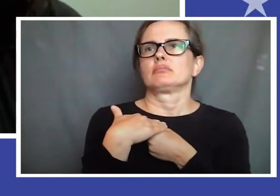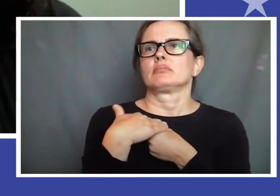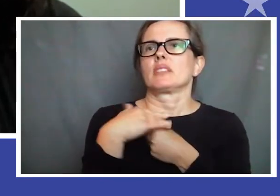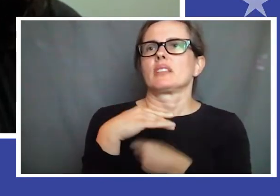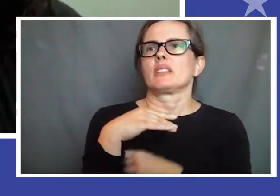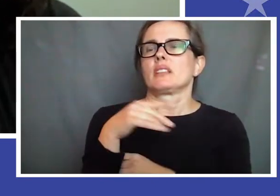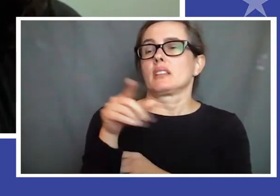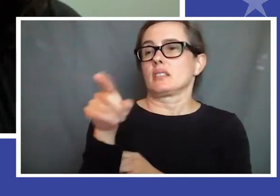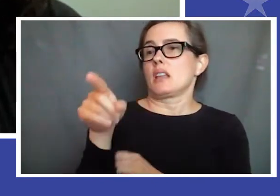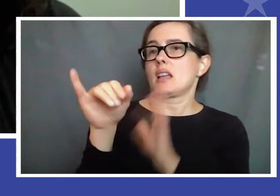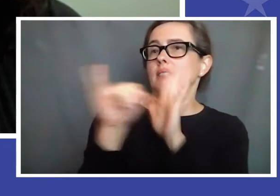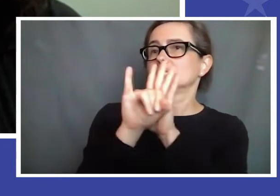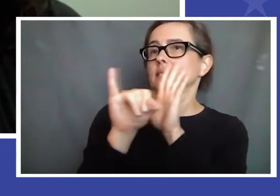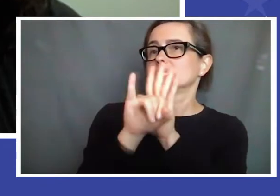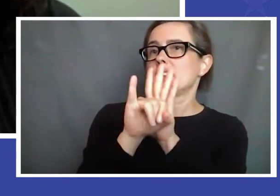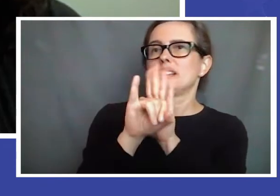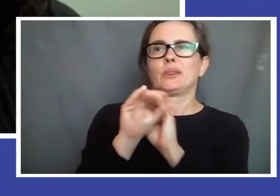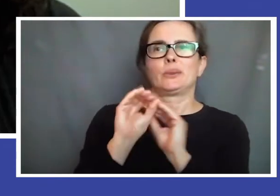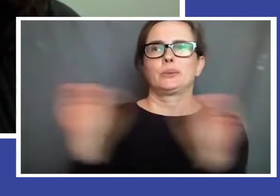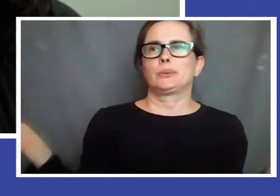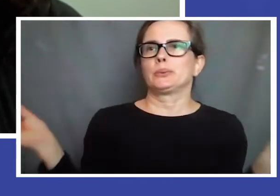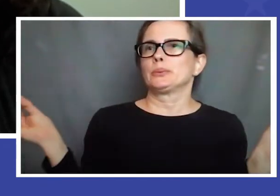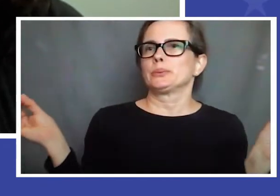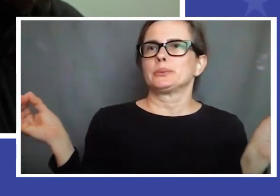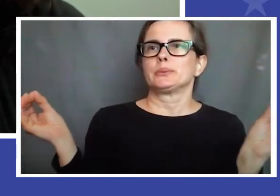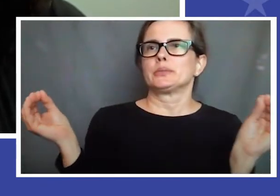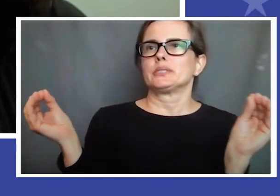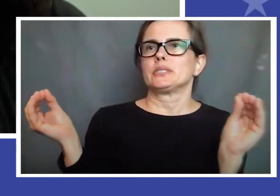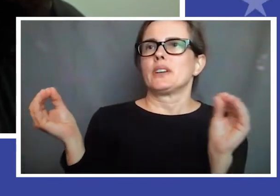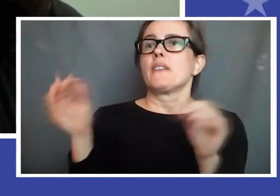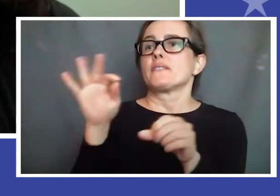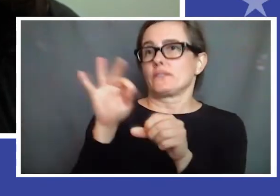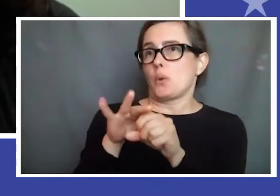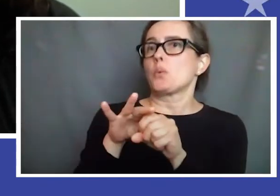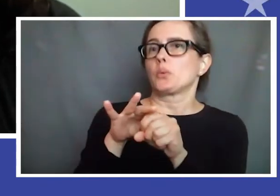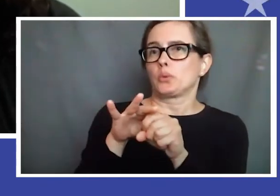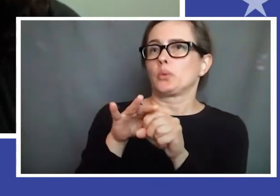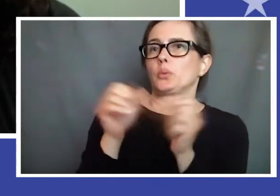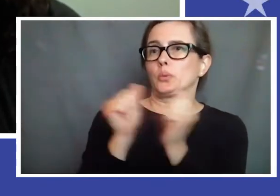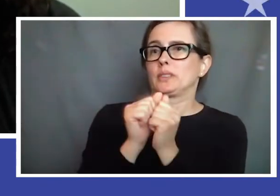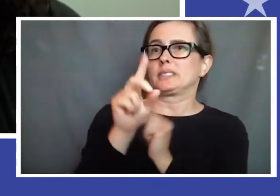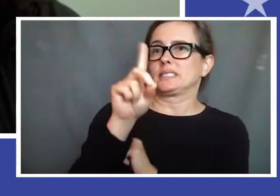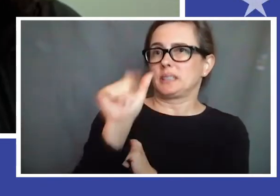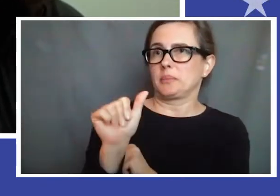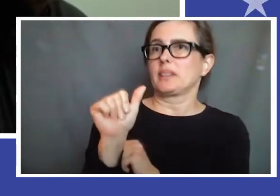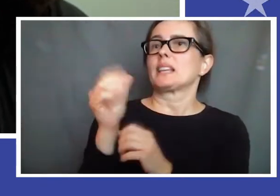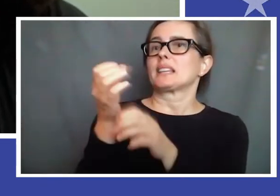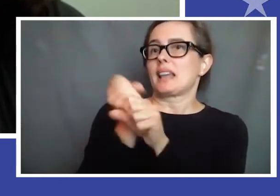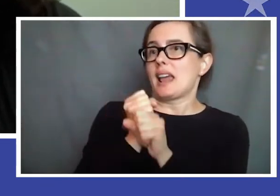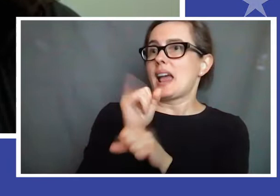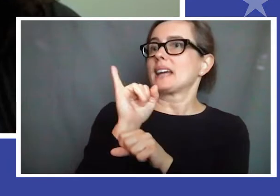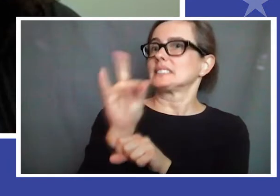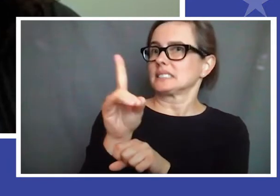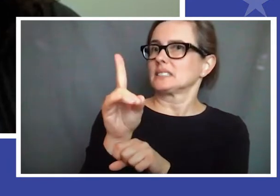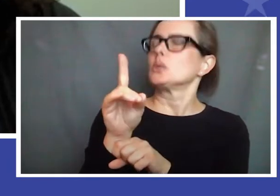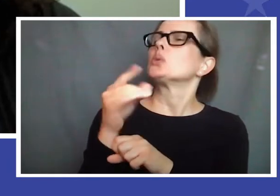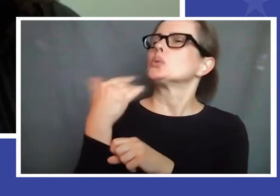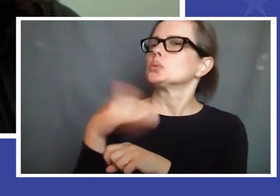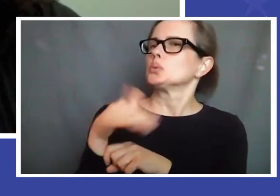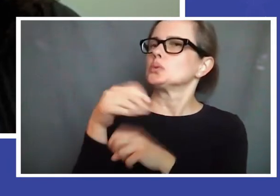are less likely to have the correct type of ID. And people with disabilities are overrepresented among those populations. Specifically when we think about voters with disabilities,